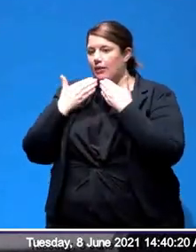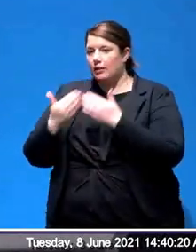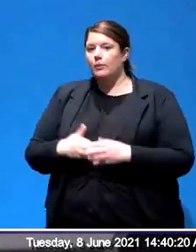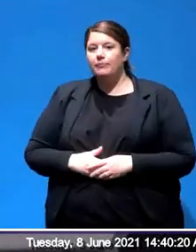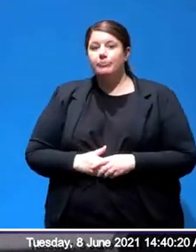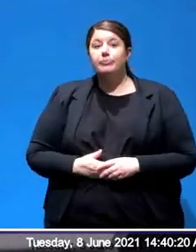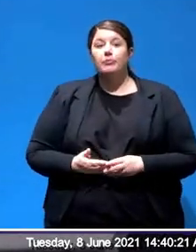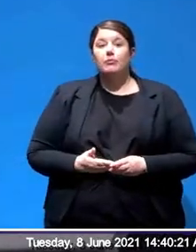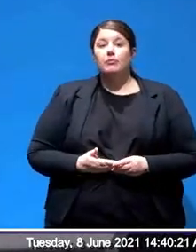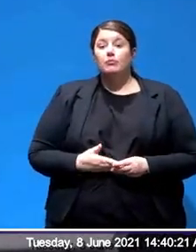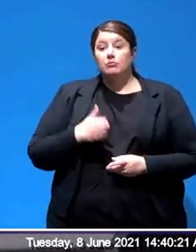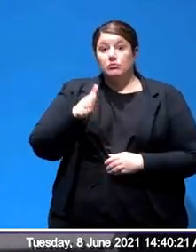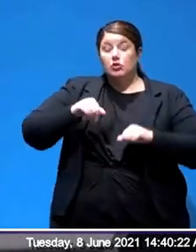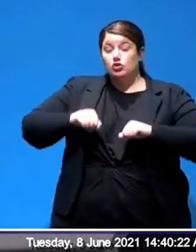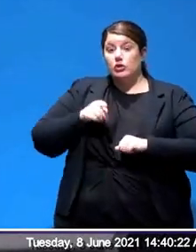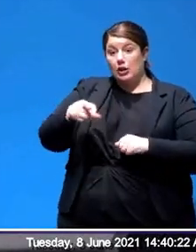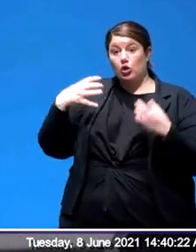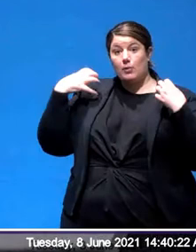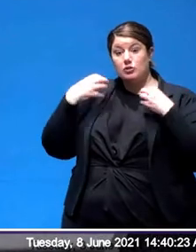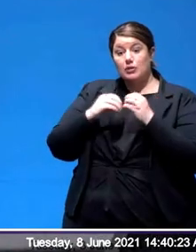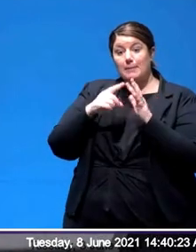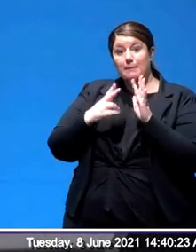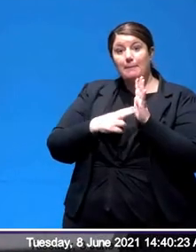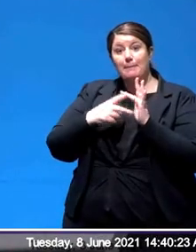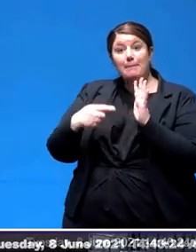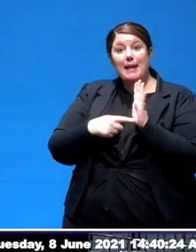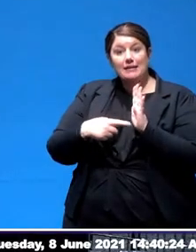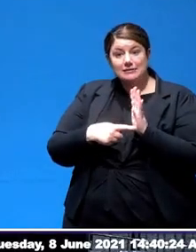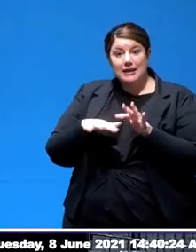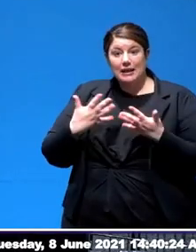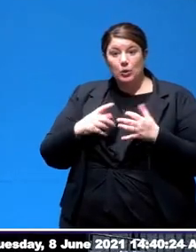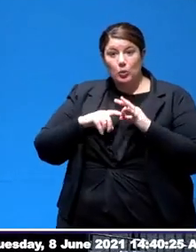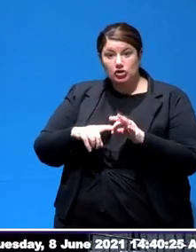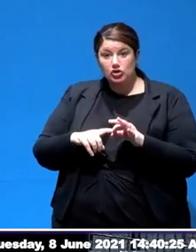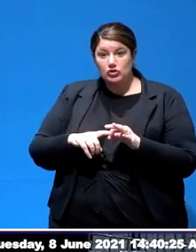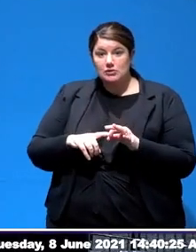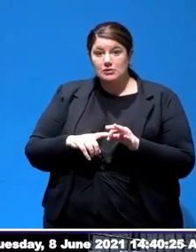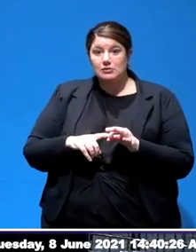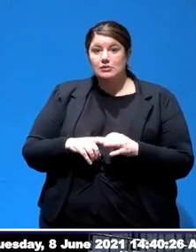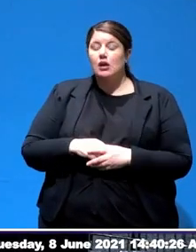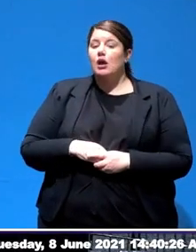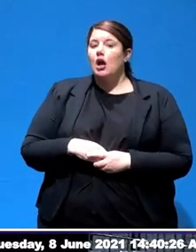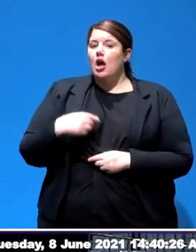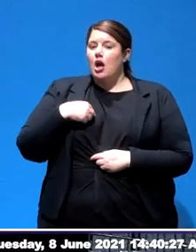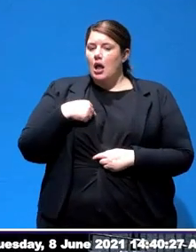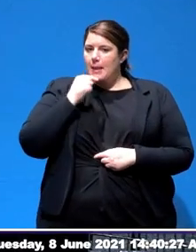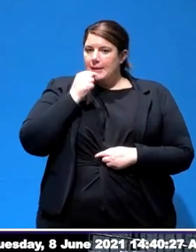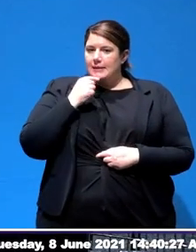Commissioner Bennett, do you have any questions? I'm conscious of time. I want to ask just a few general questions about N Street.